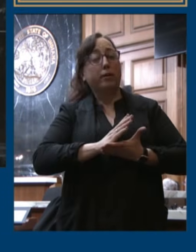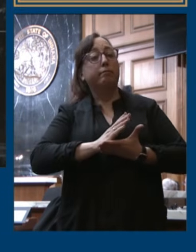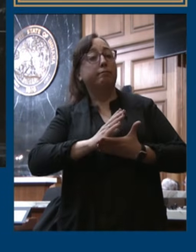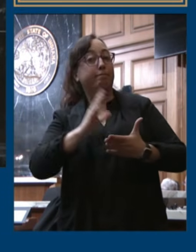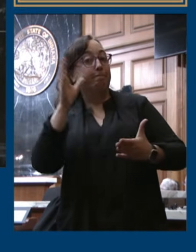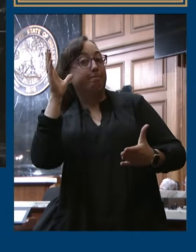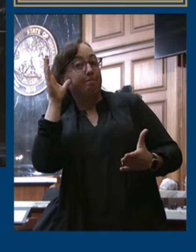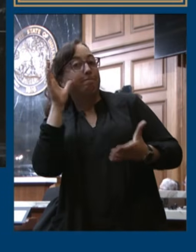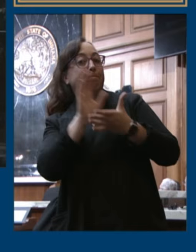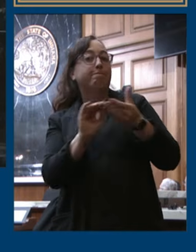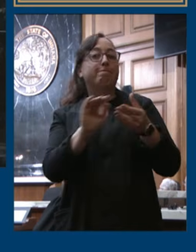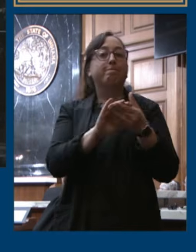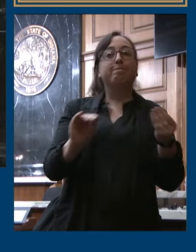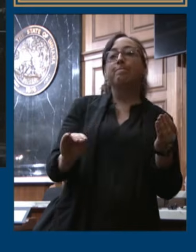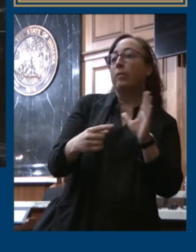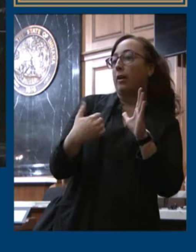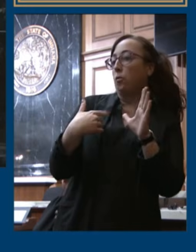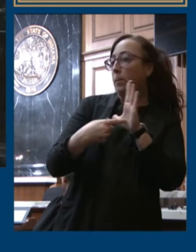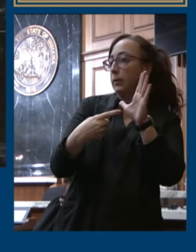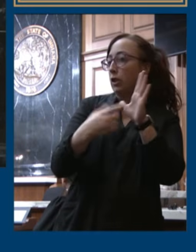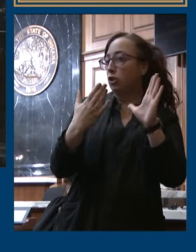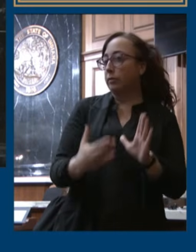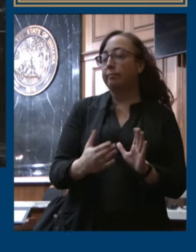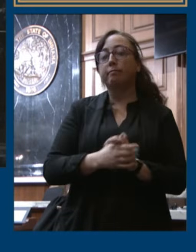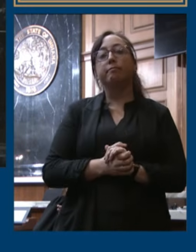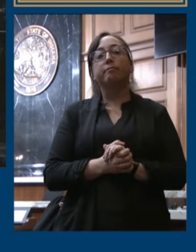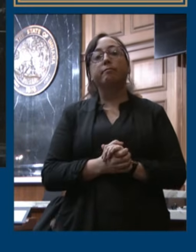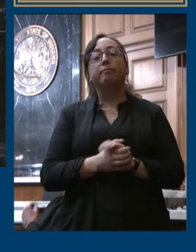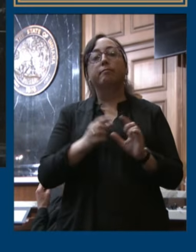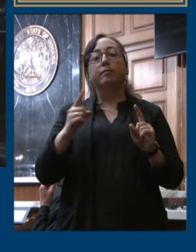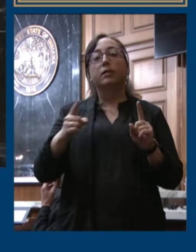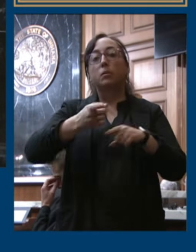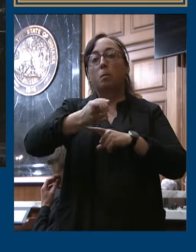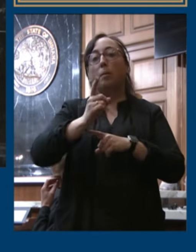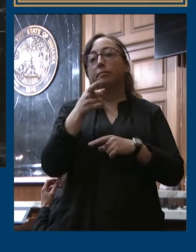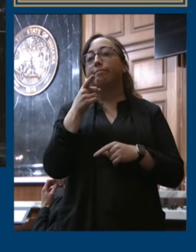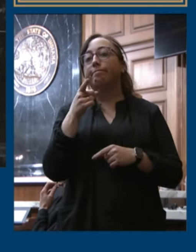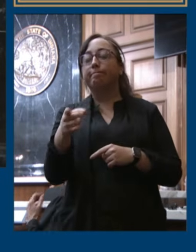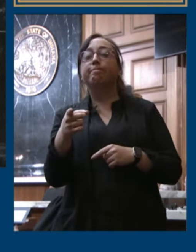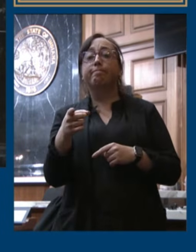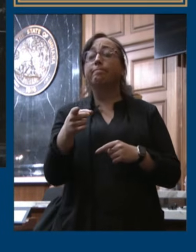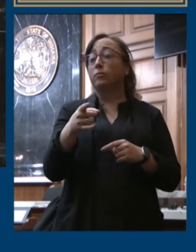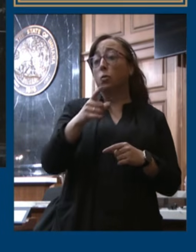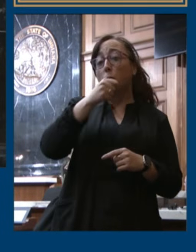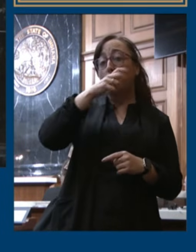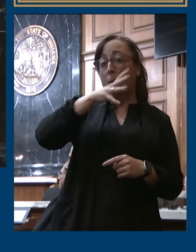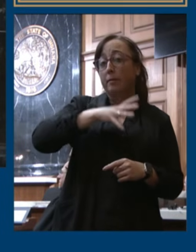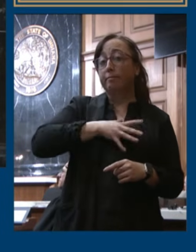HIGHEST, FOR A VIGO COUNTY WOMAN THAT MOMENT CAME WHEN SHE FACED LOSING HER CHILDREN.